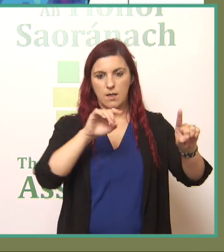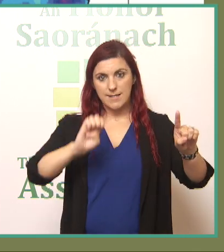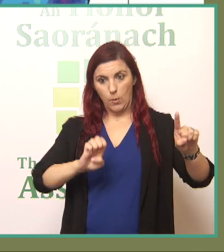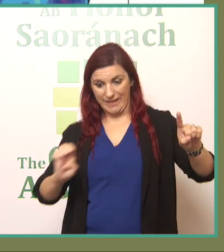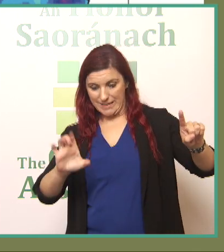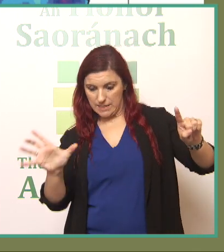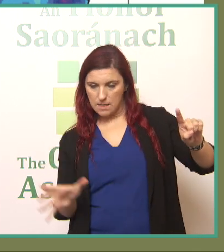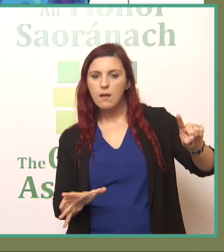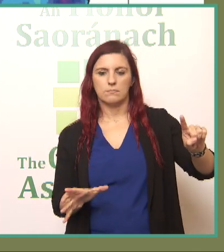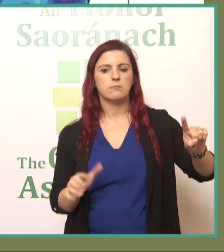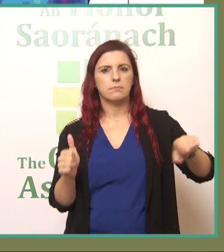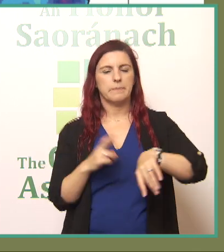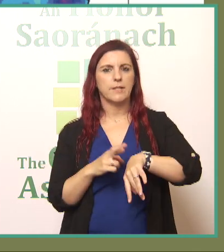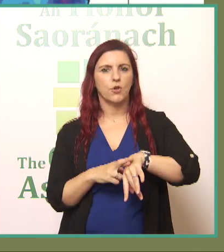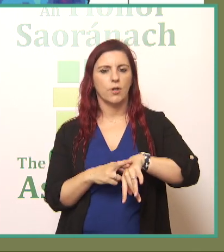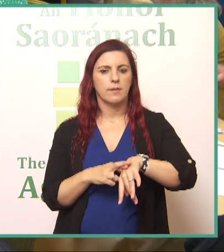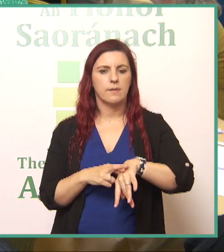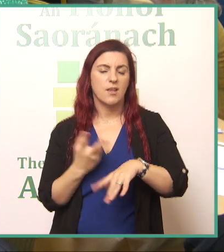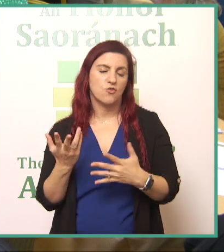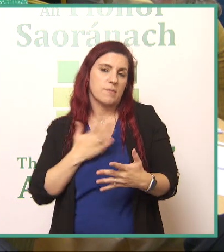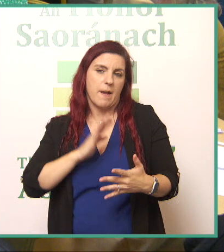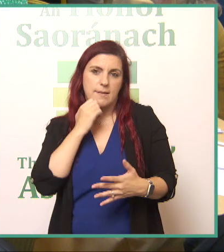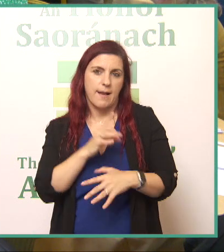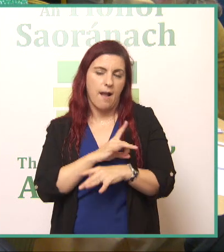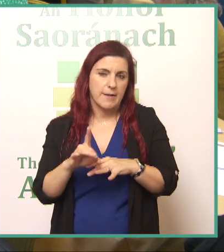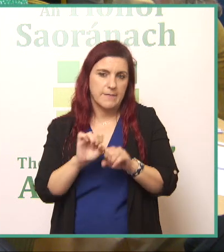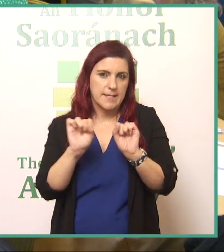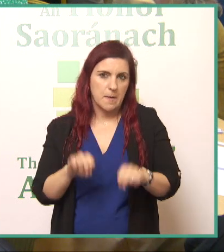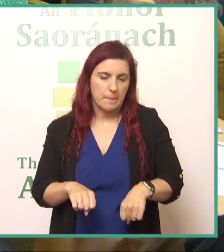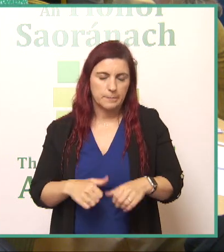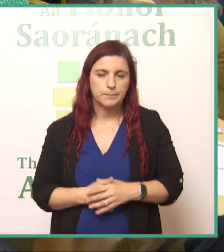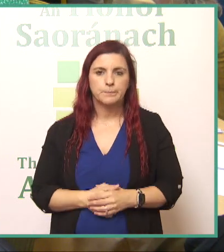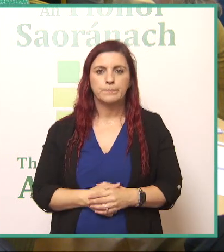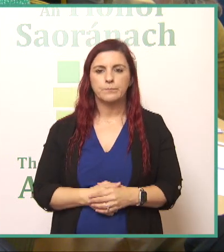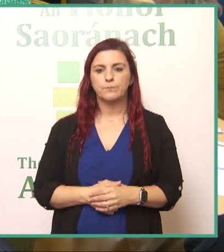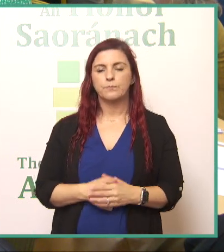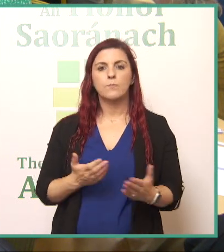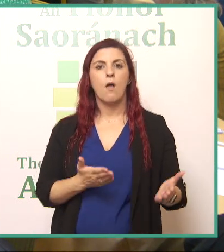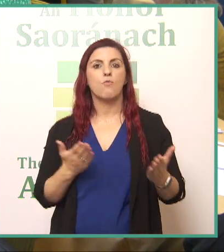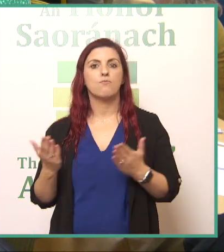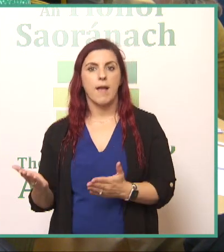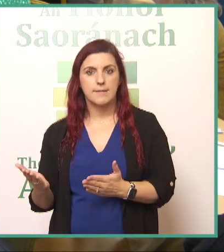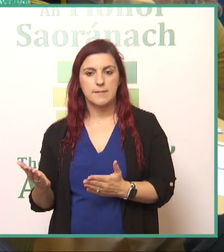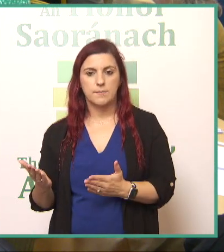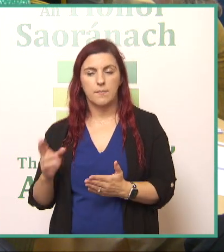systems that develop in those areas on your right then you can see the rainfall map of Ireland and